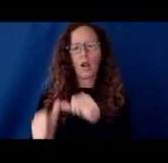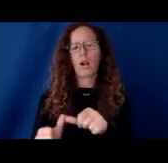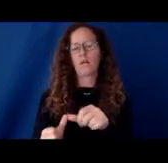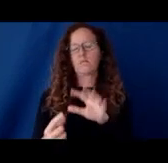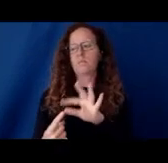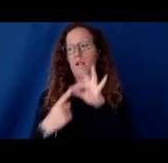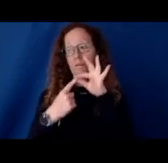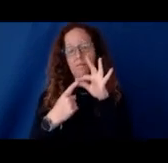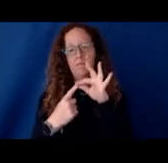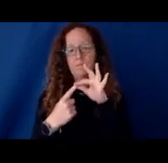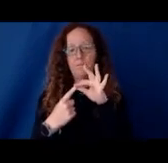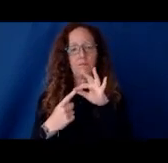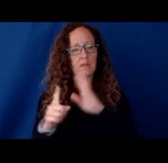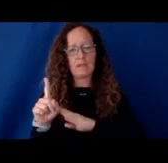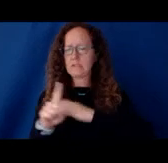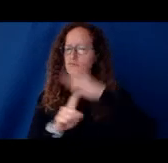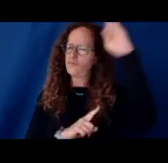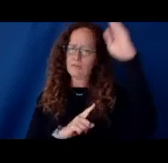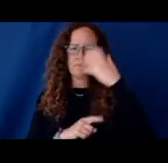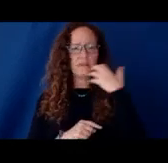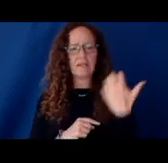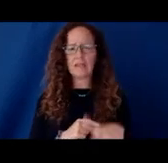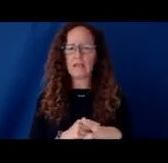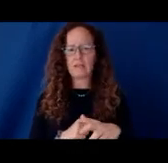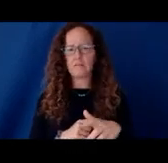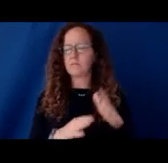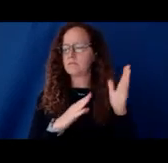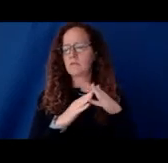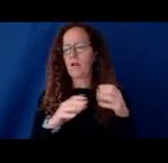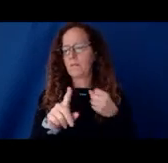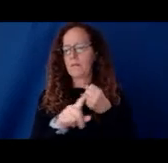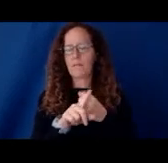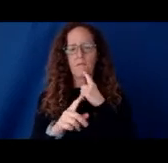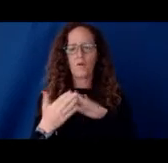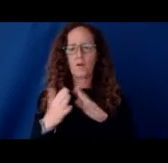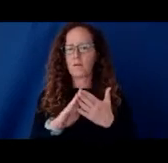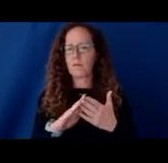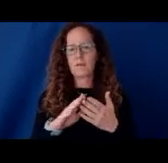impact throughout our communities, including an extreme risk of heat related deaths and illness.